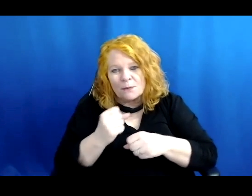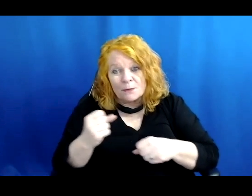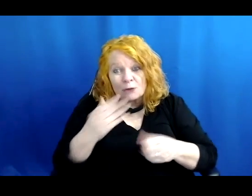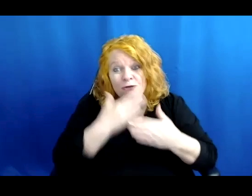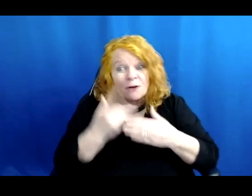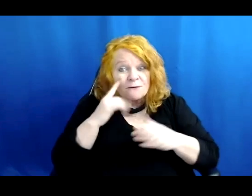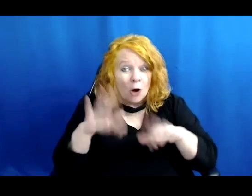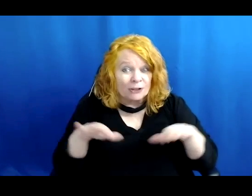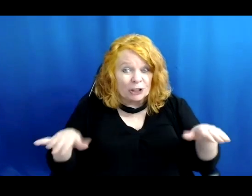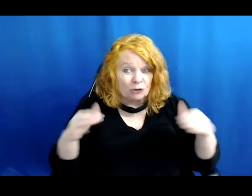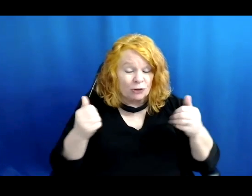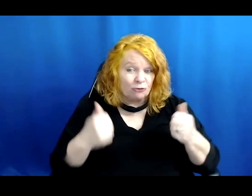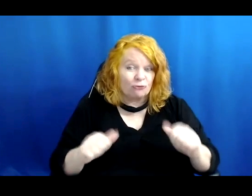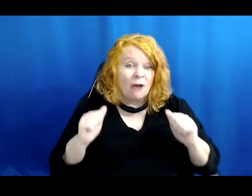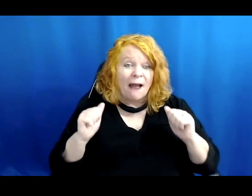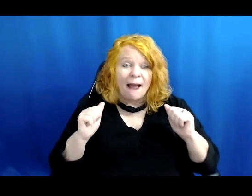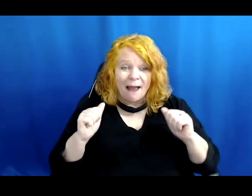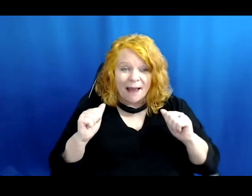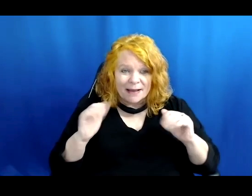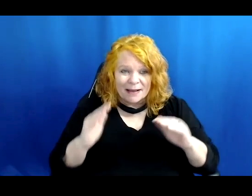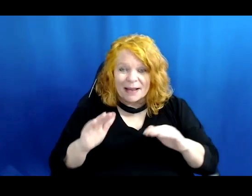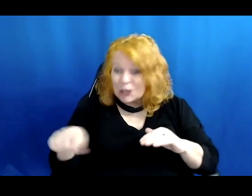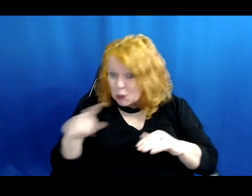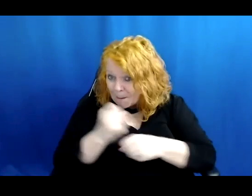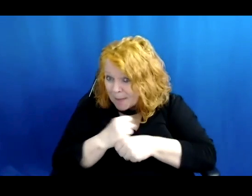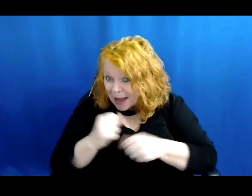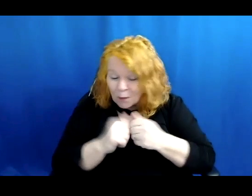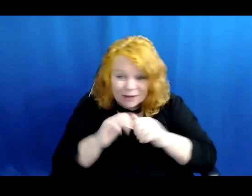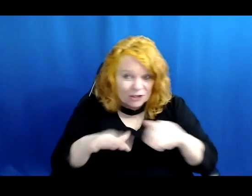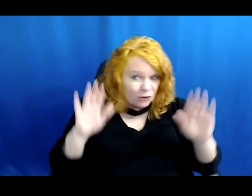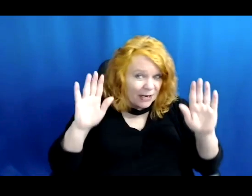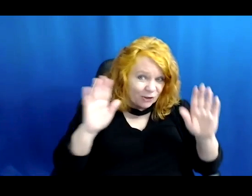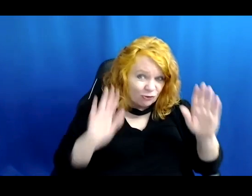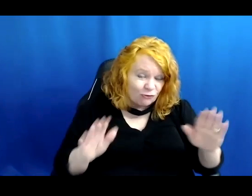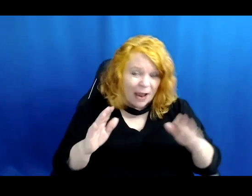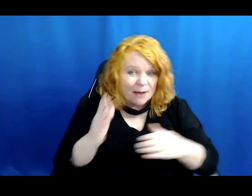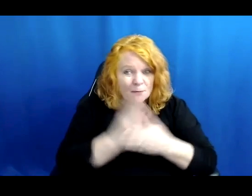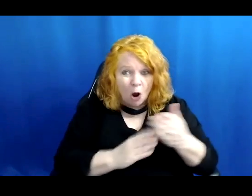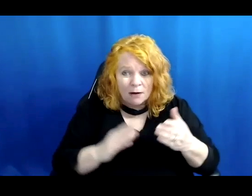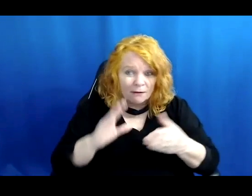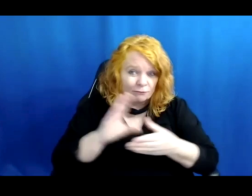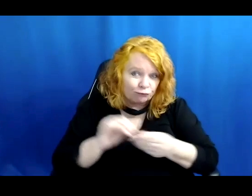New joining in with your children is fantastic. It's a great part of literacy and stories,